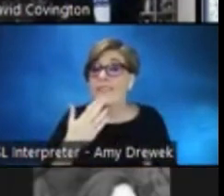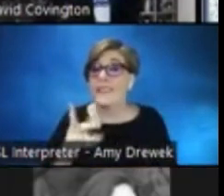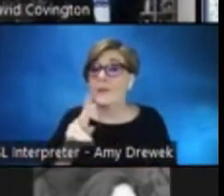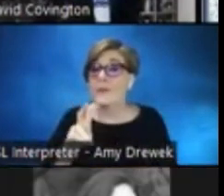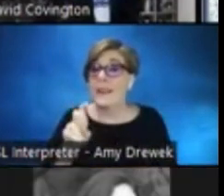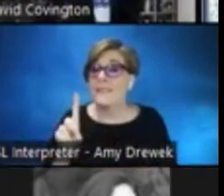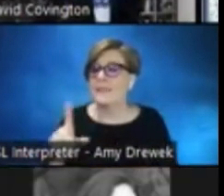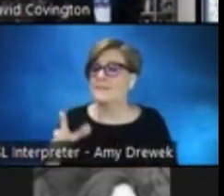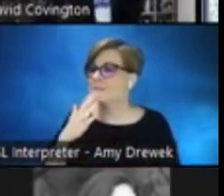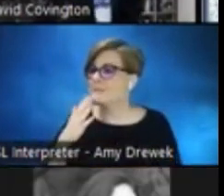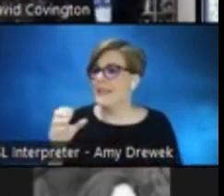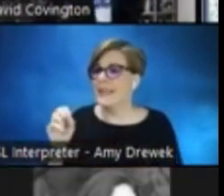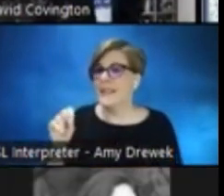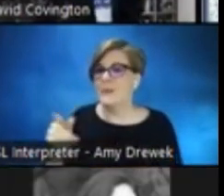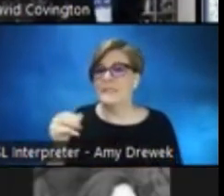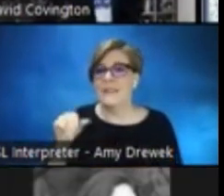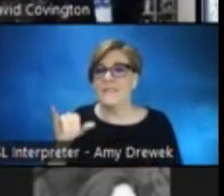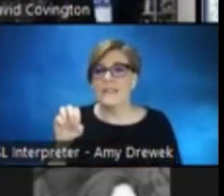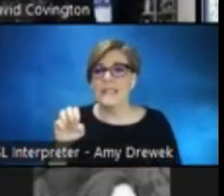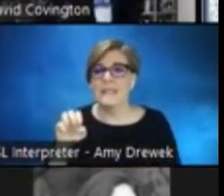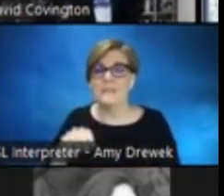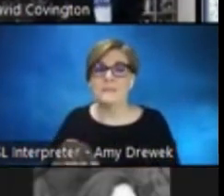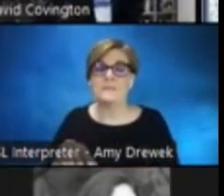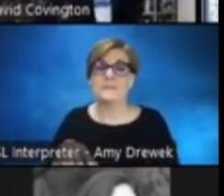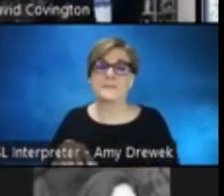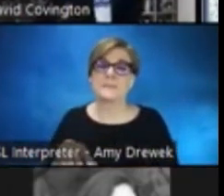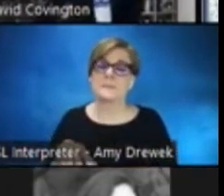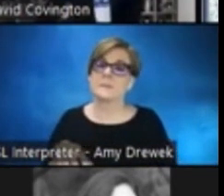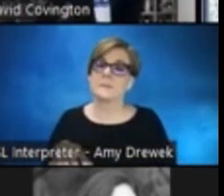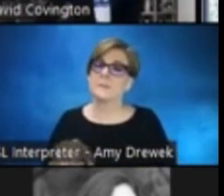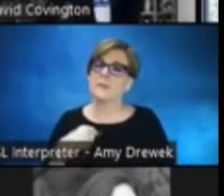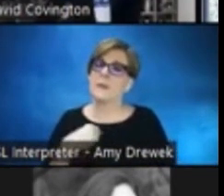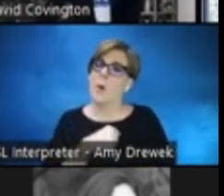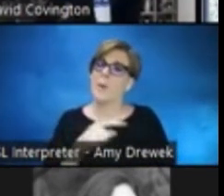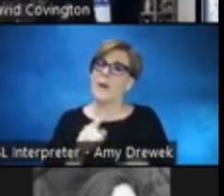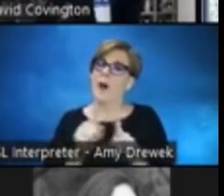WE ALSO HAVE THE STRONG TALK WITH US TODAY.